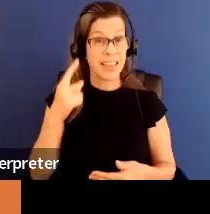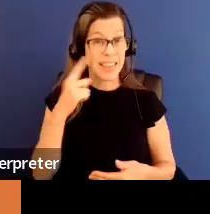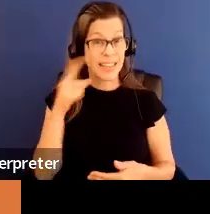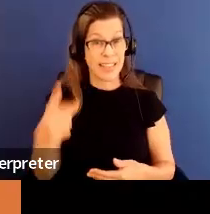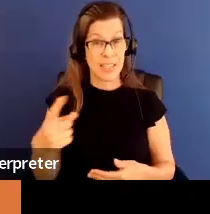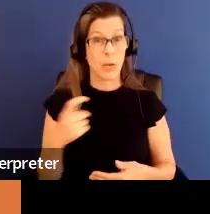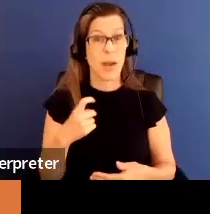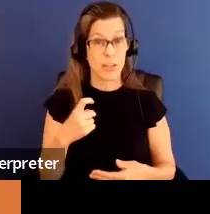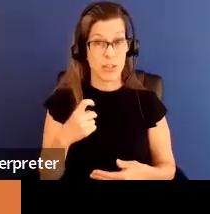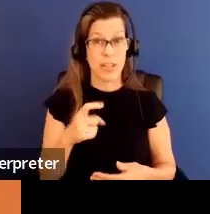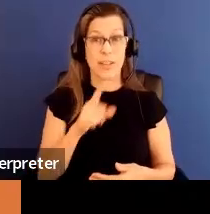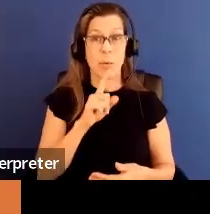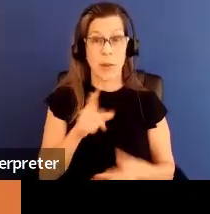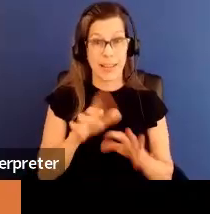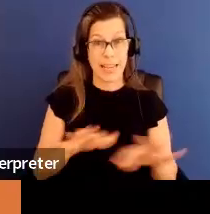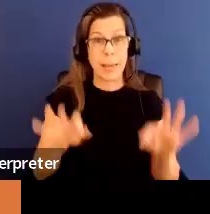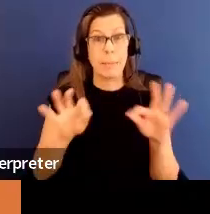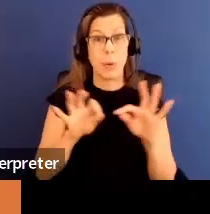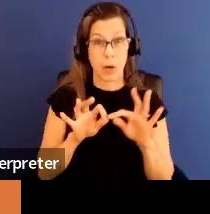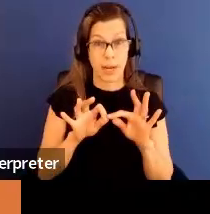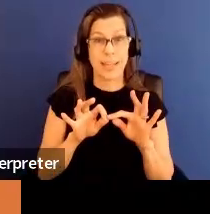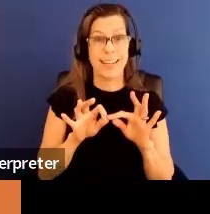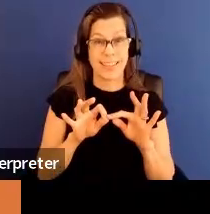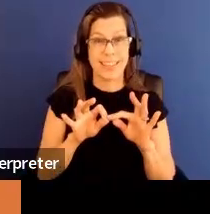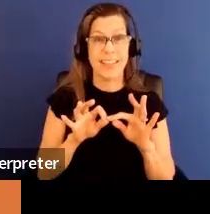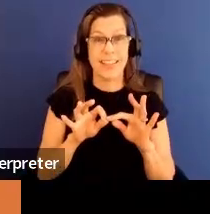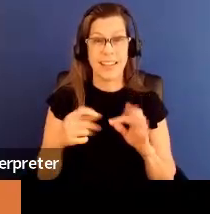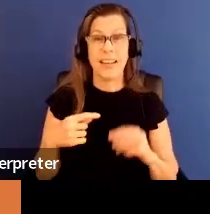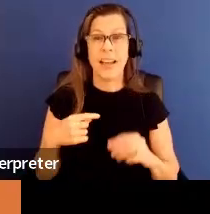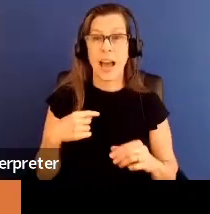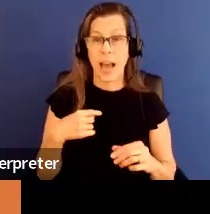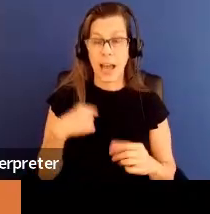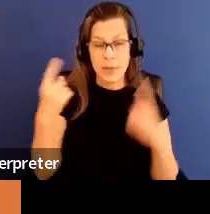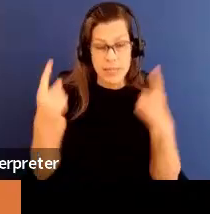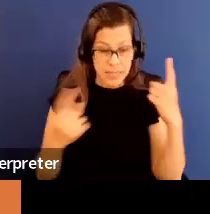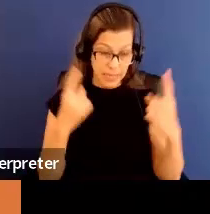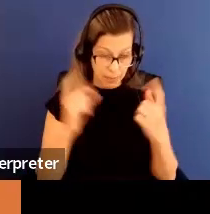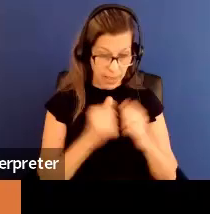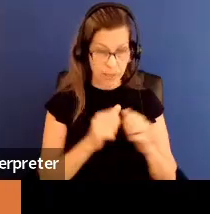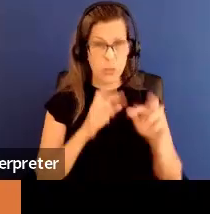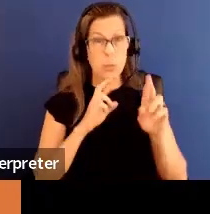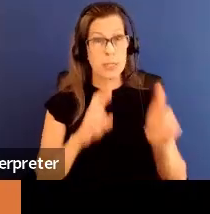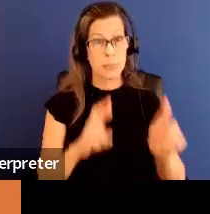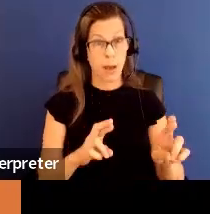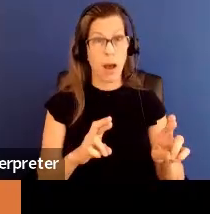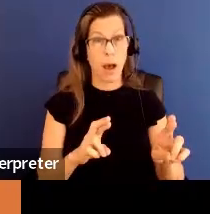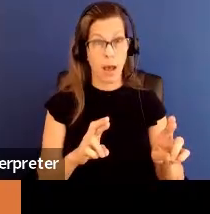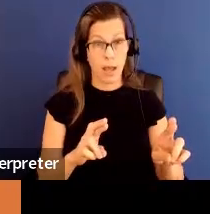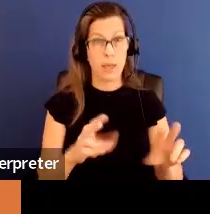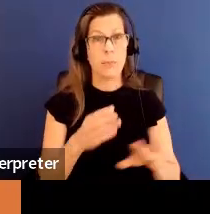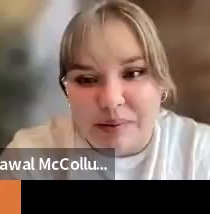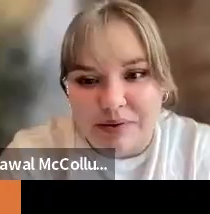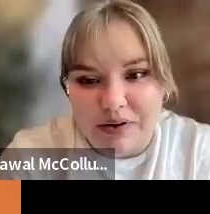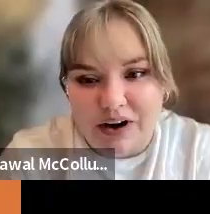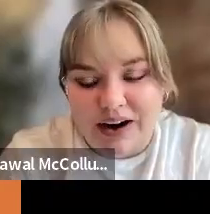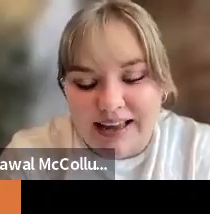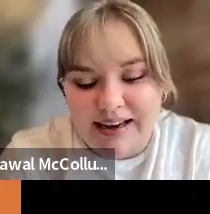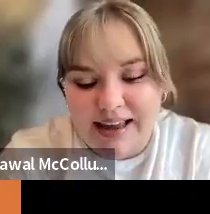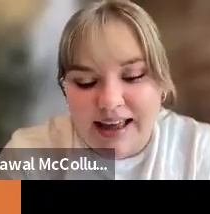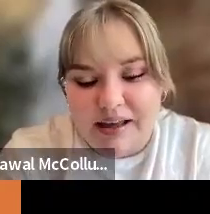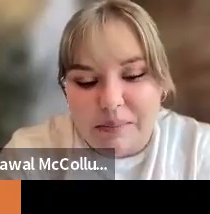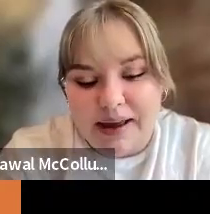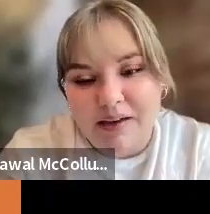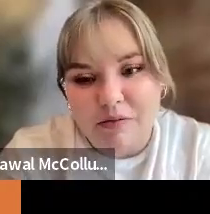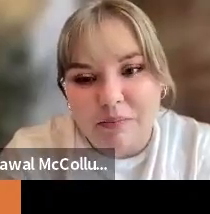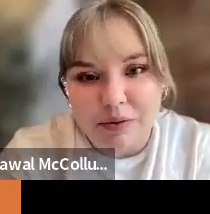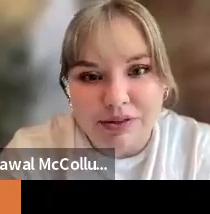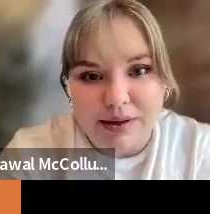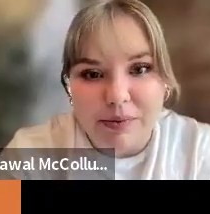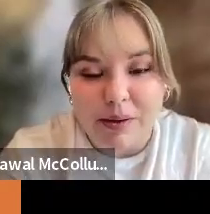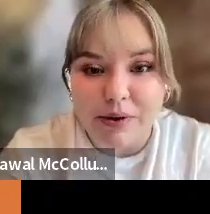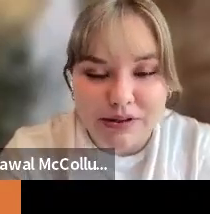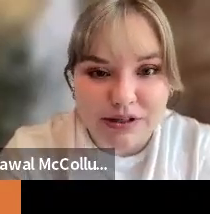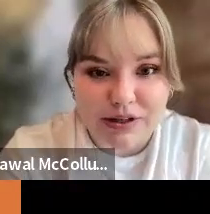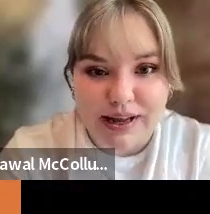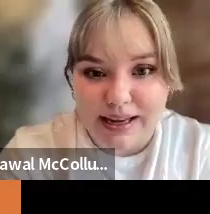be talking about today.